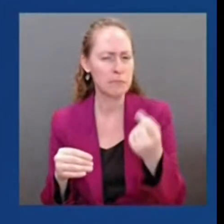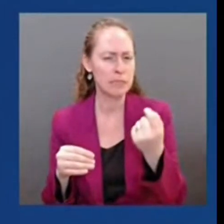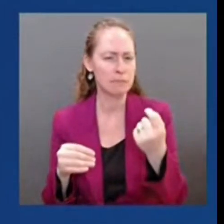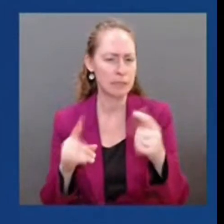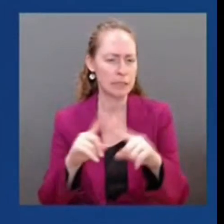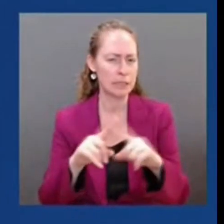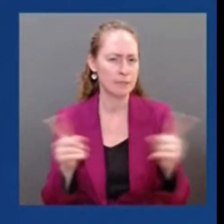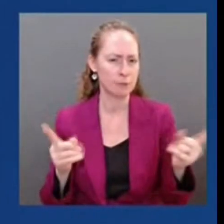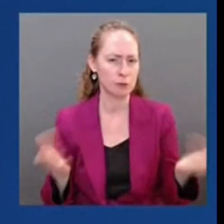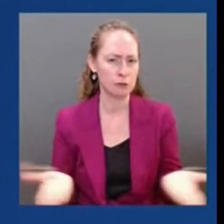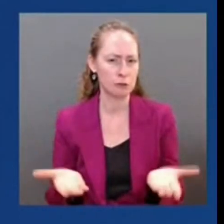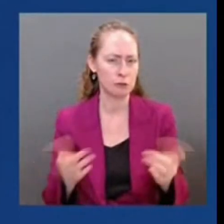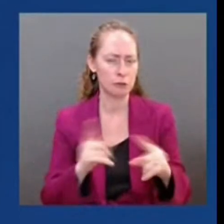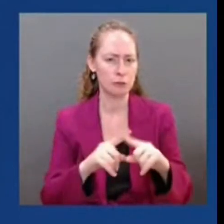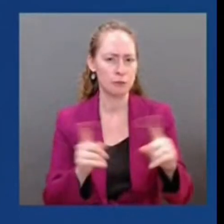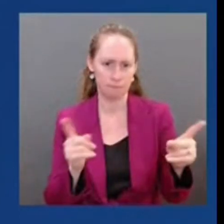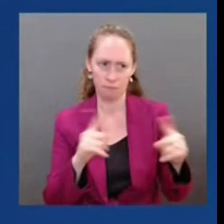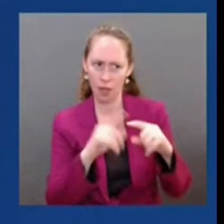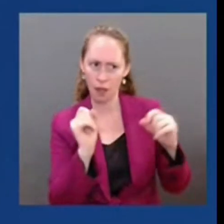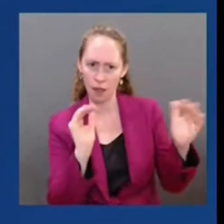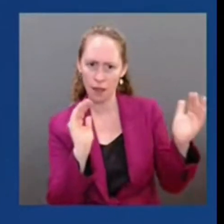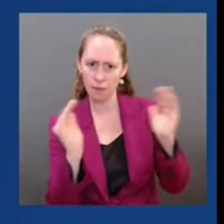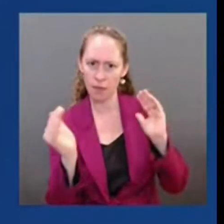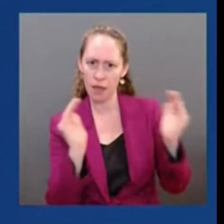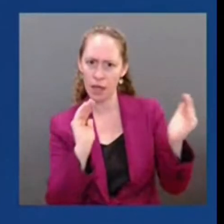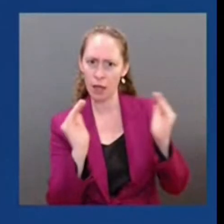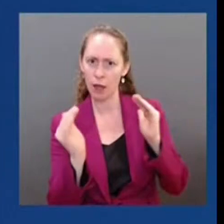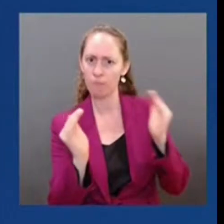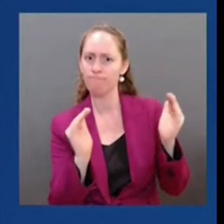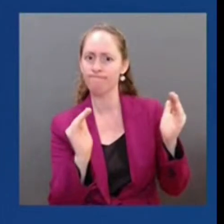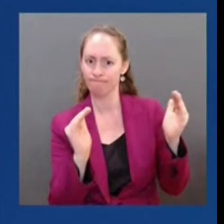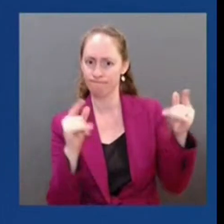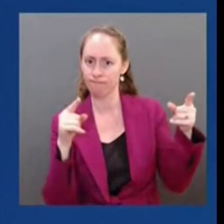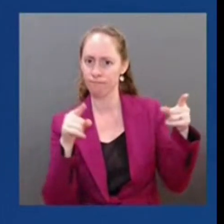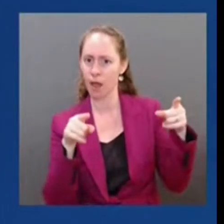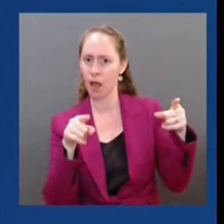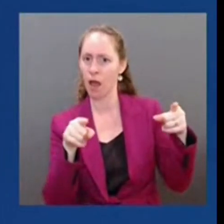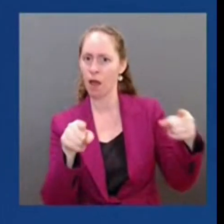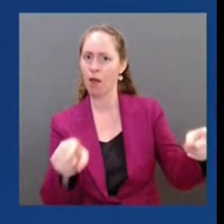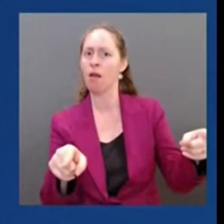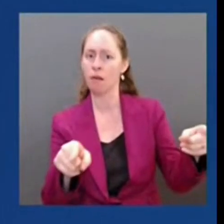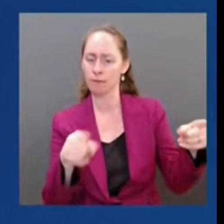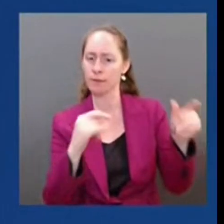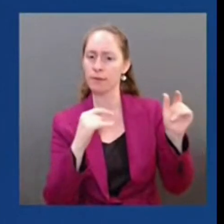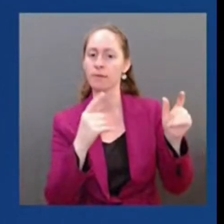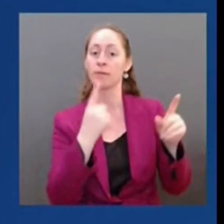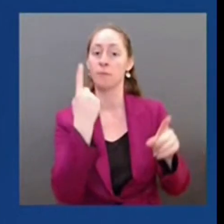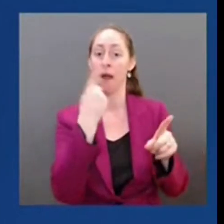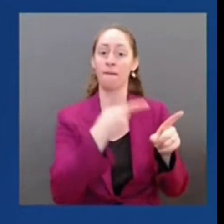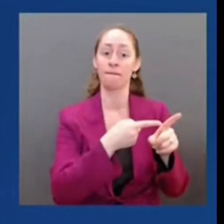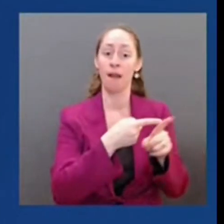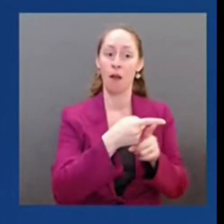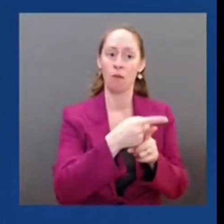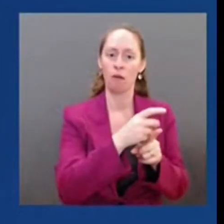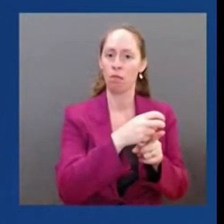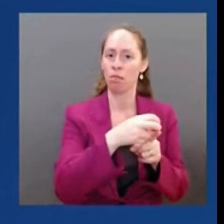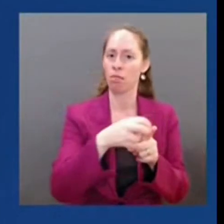THAN WHAT WE ARE SEEING HERE IN THE UNITED STATES, BECAUSE THEY